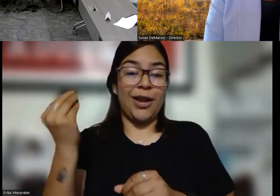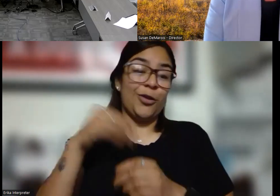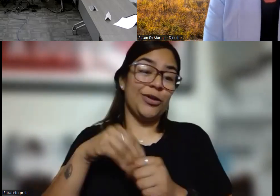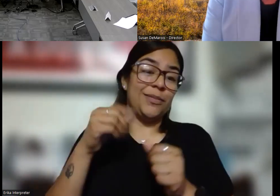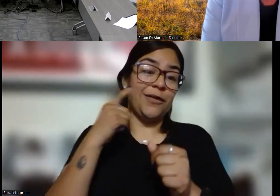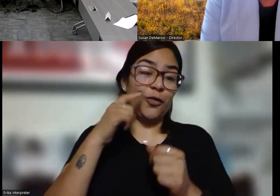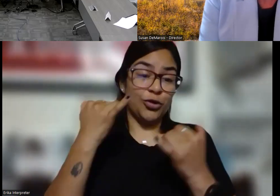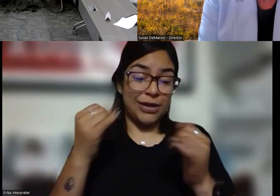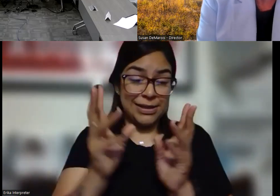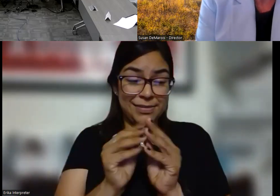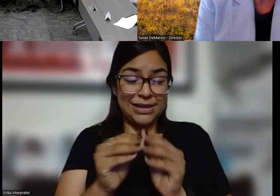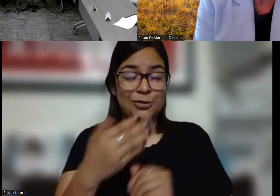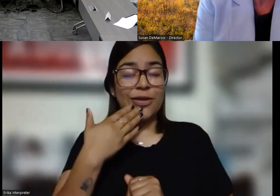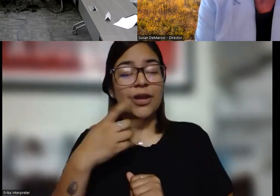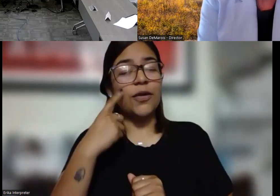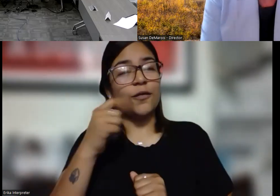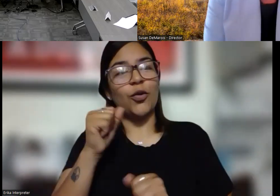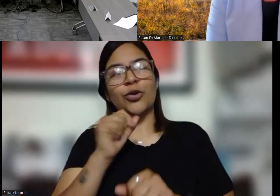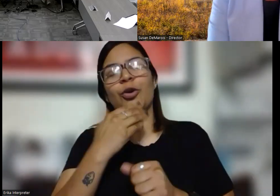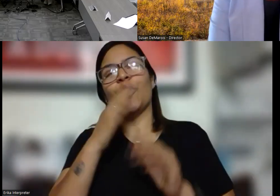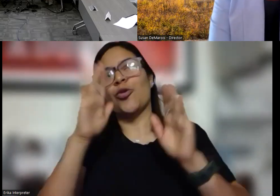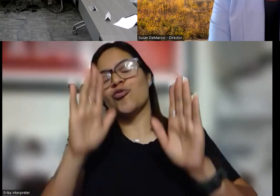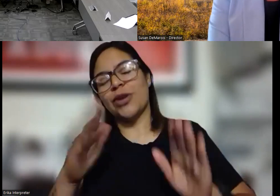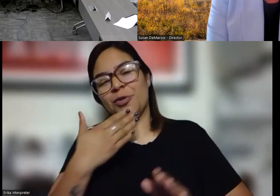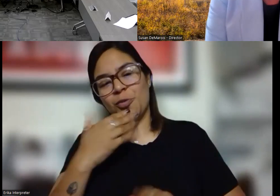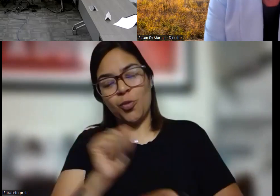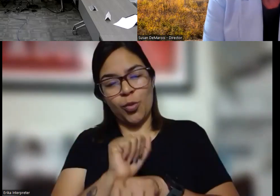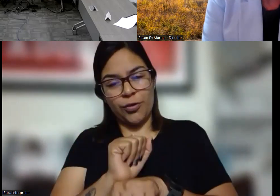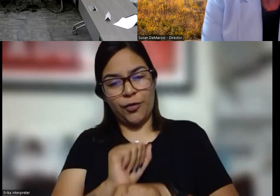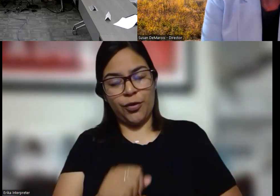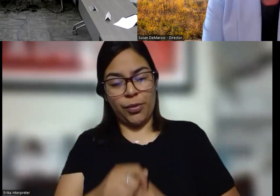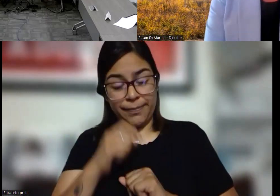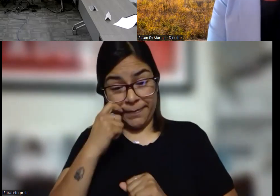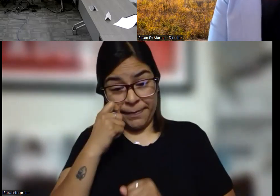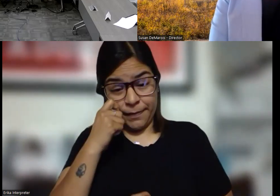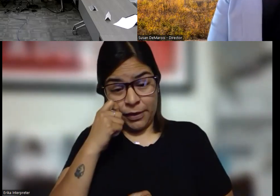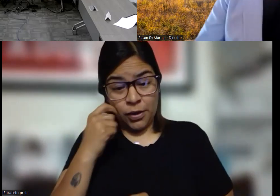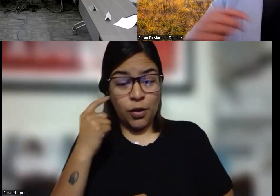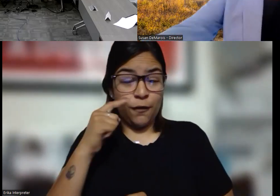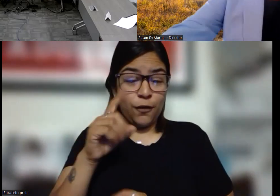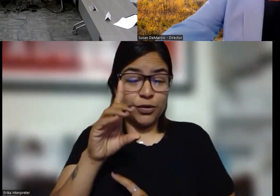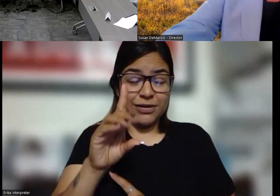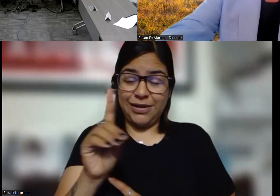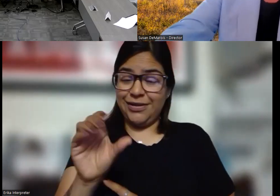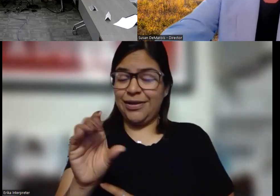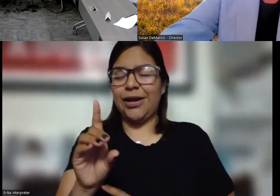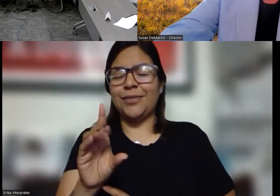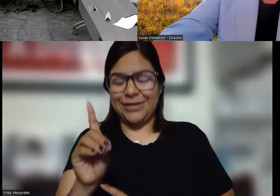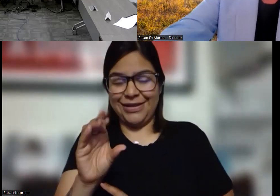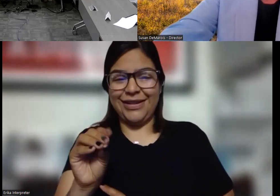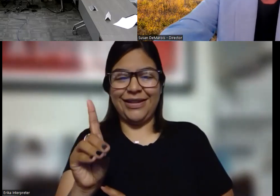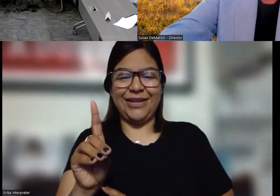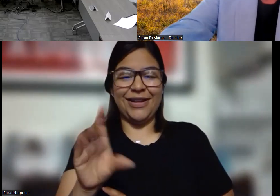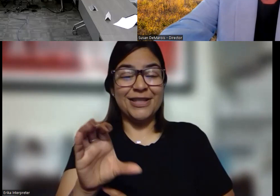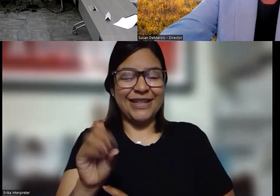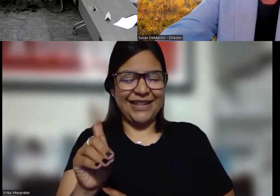I appreciate all of your great work as advisers to CDA and do thank you Susan thank you so much